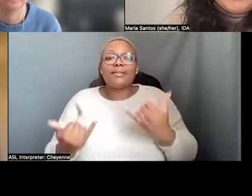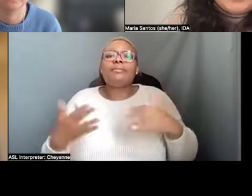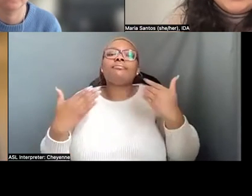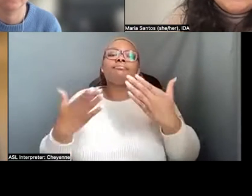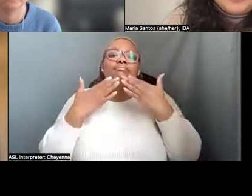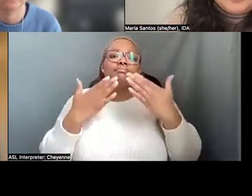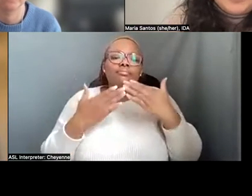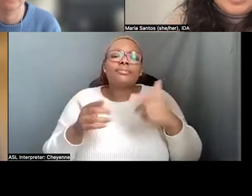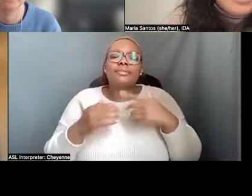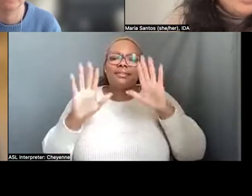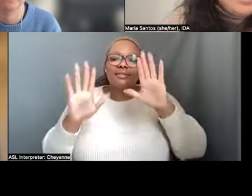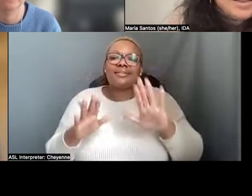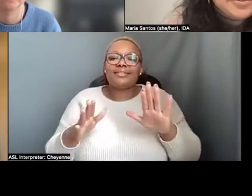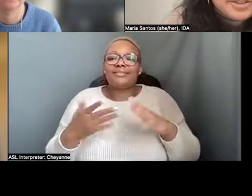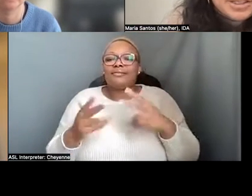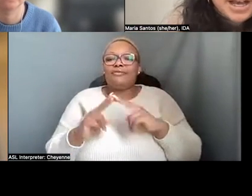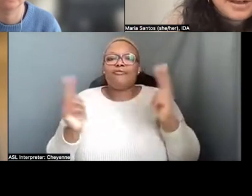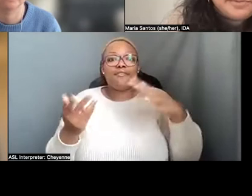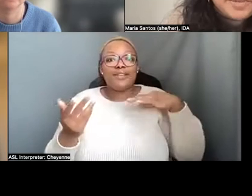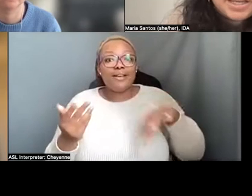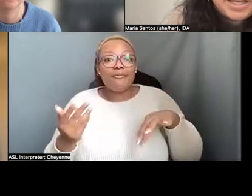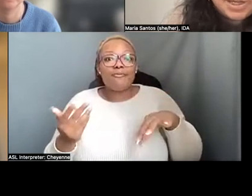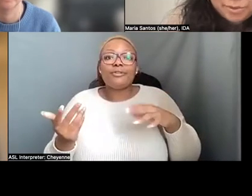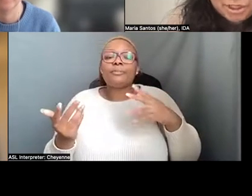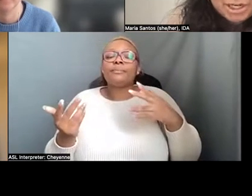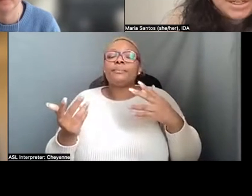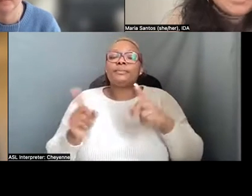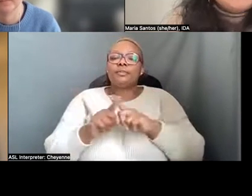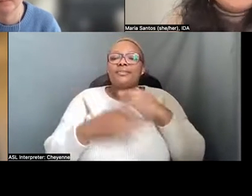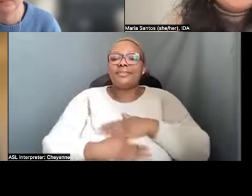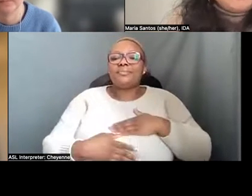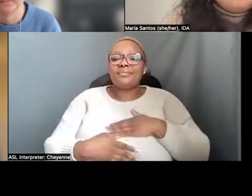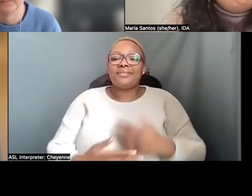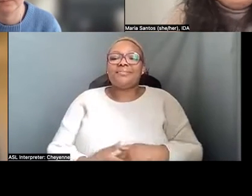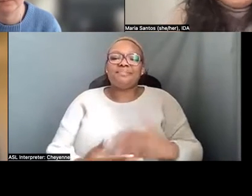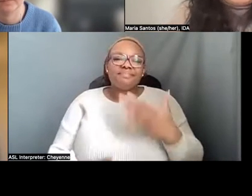It is very, very helpful and appreciated. So, take care everyone.